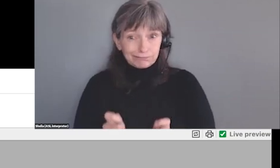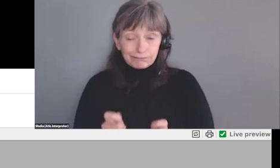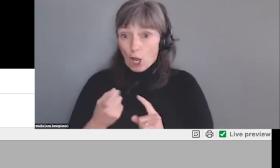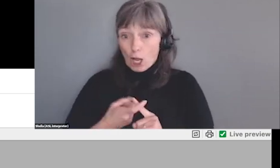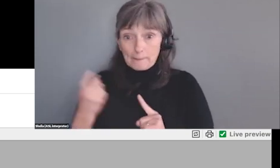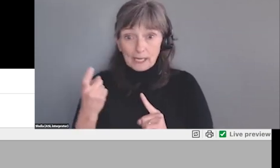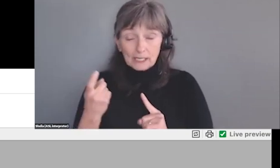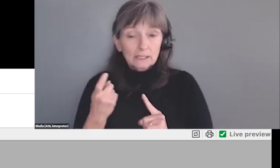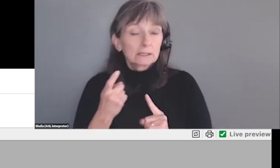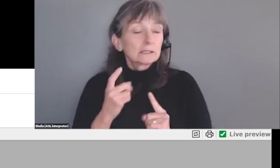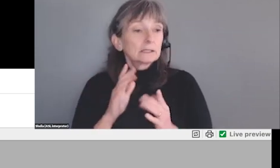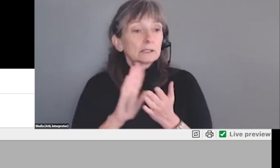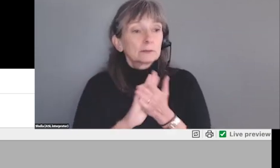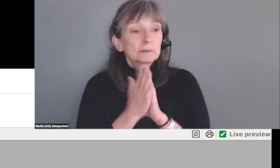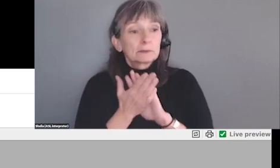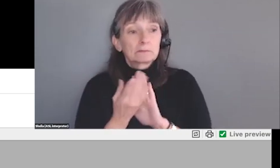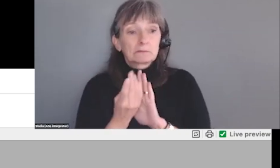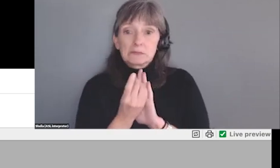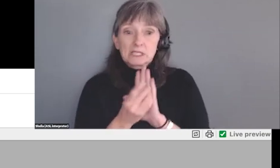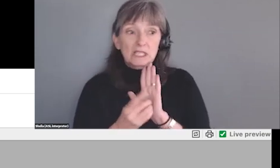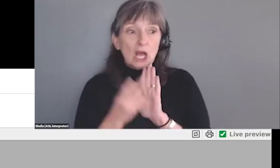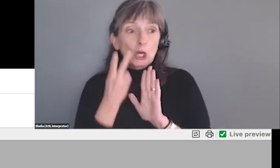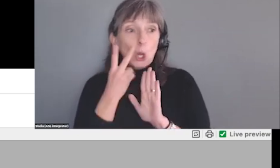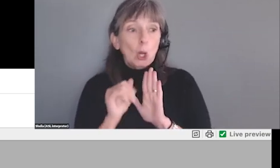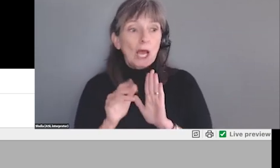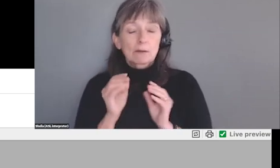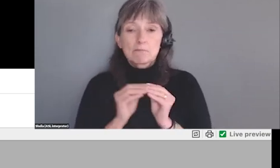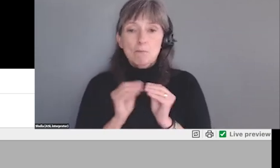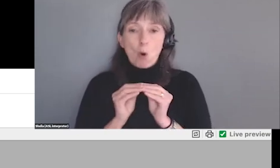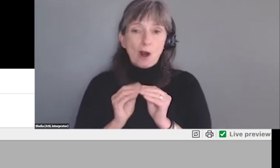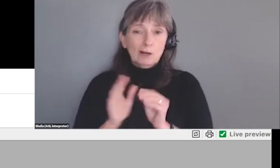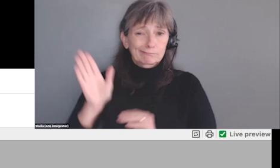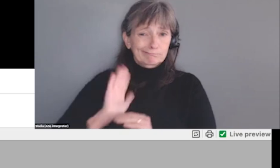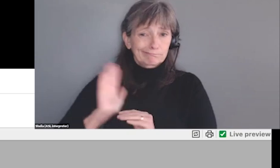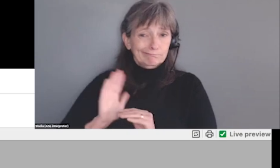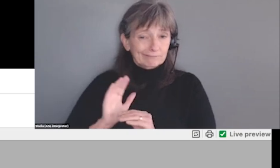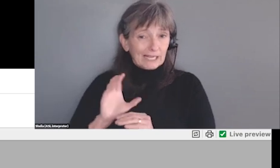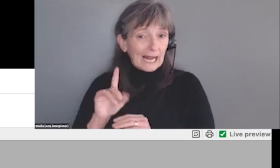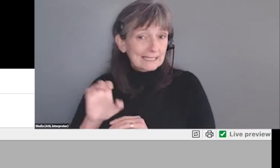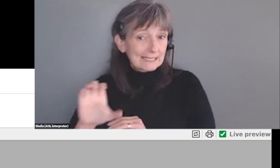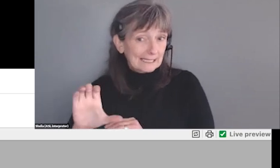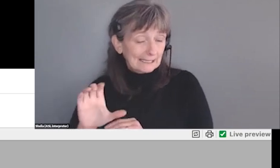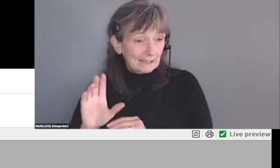that looks like a classic novel and a summary of those changes are shown here on my left. So,